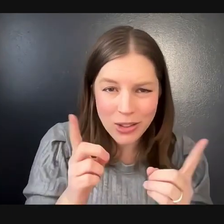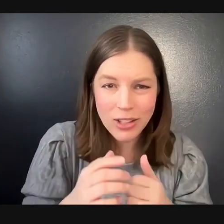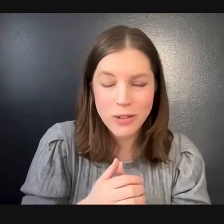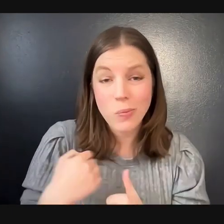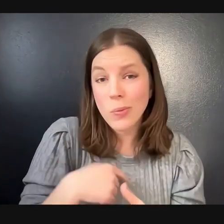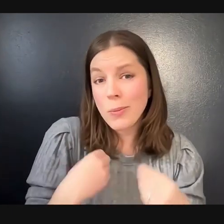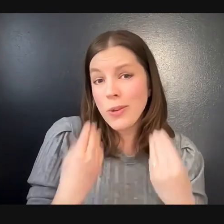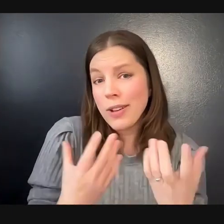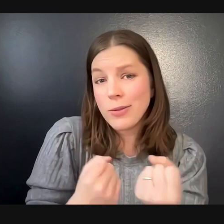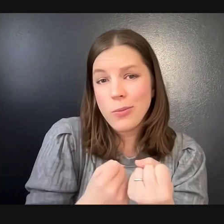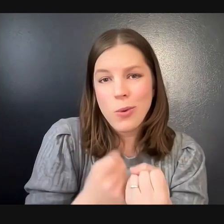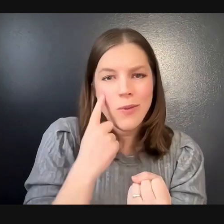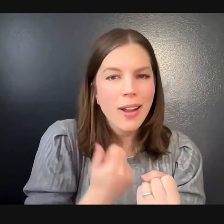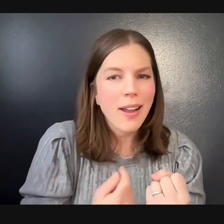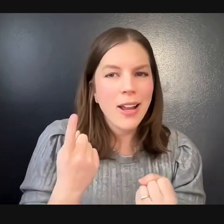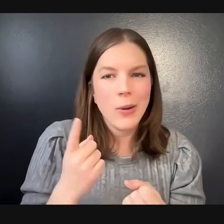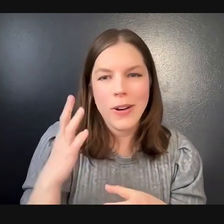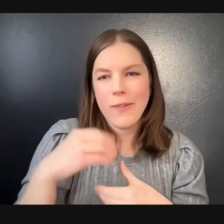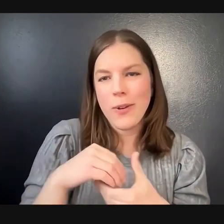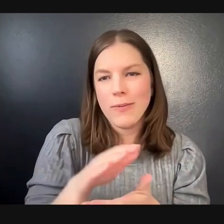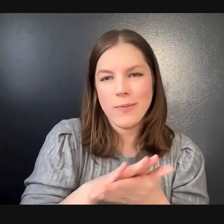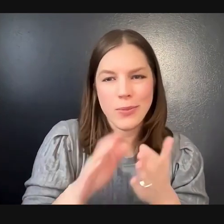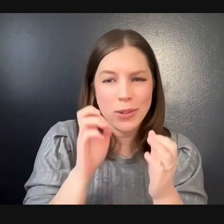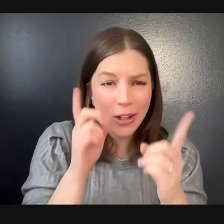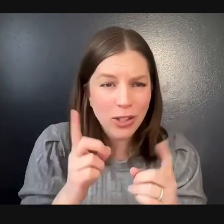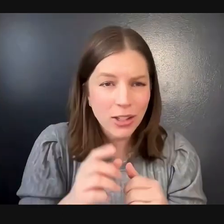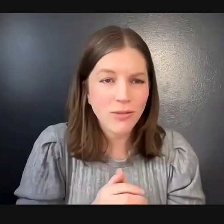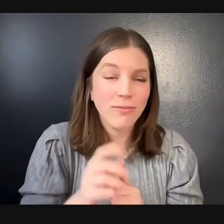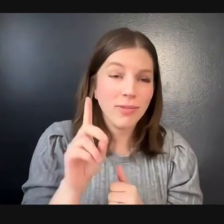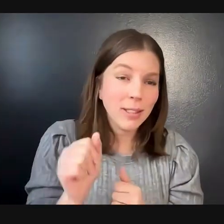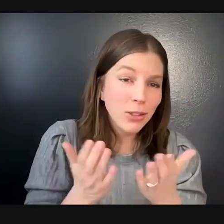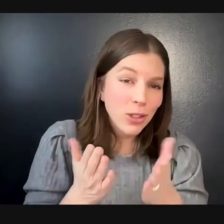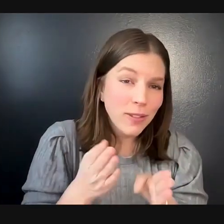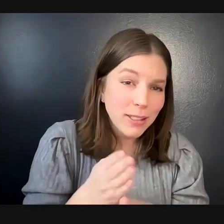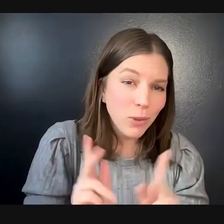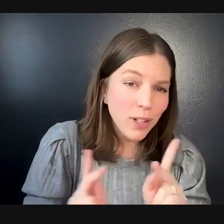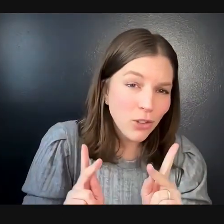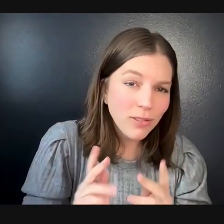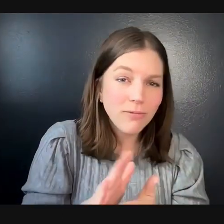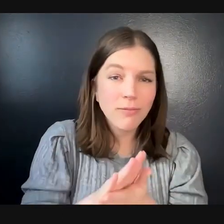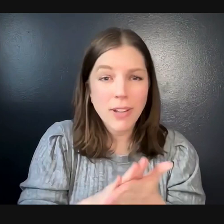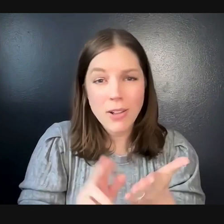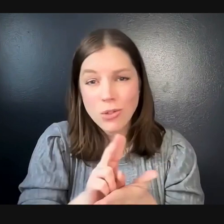that deaf students face in post-secondary education. We work with disability service professionals, faculty